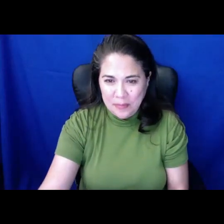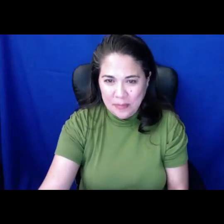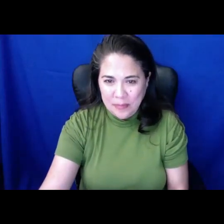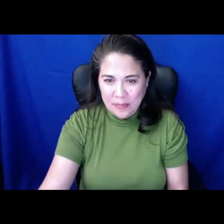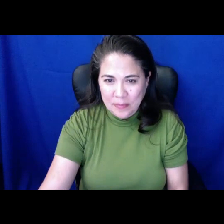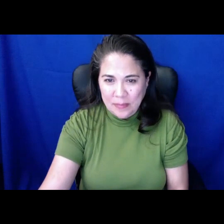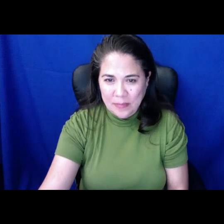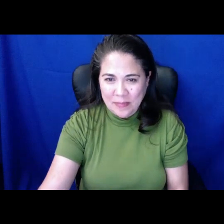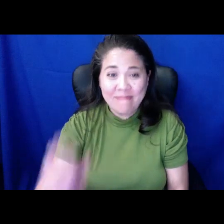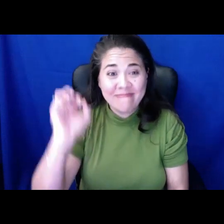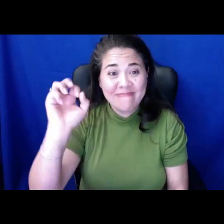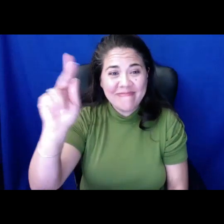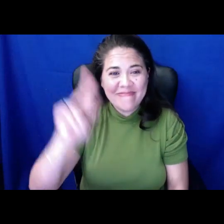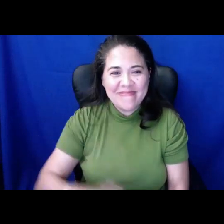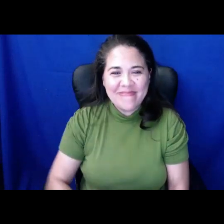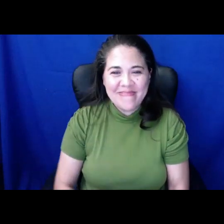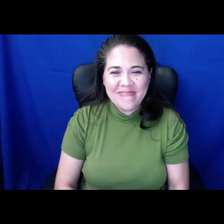alright. Raymond Antrobus (He/Him): Everyone.